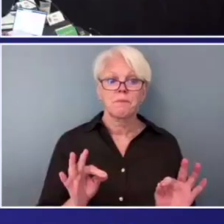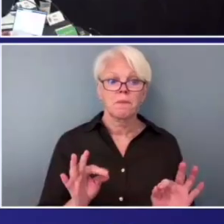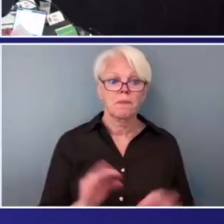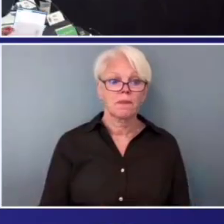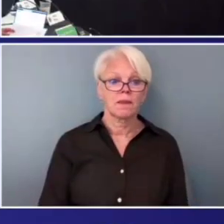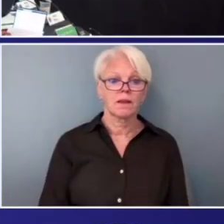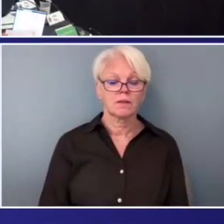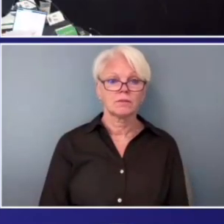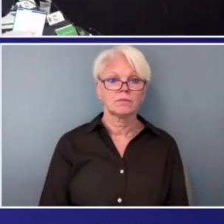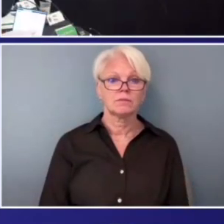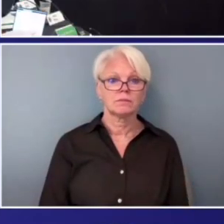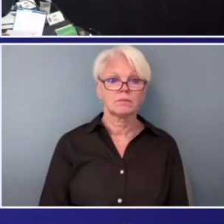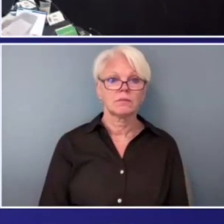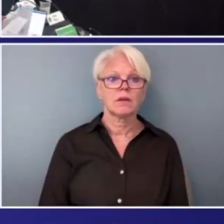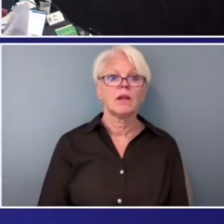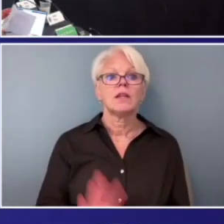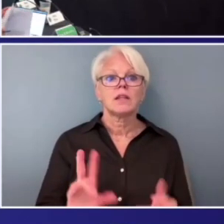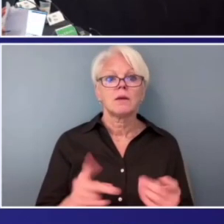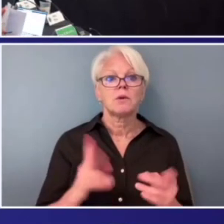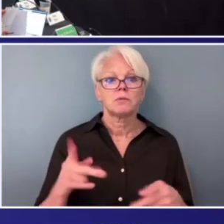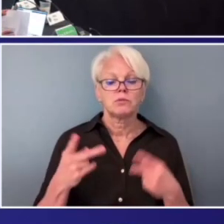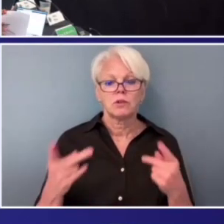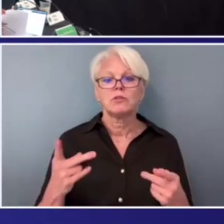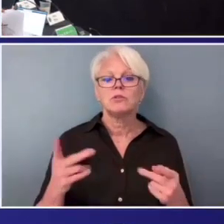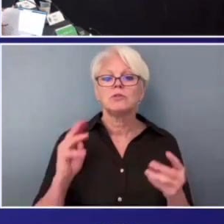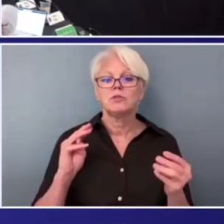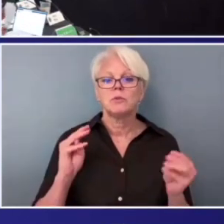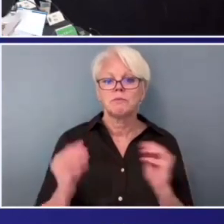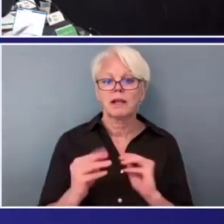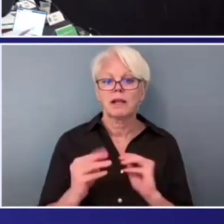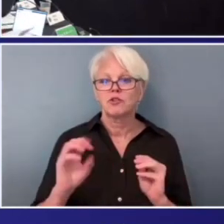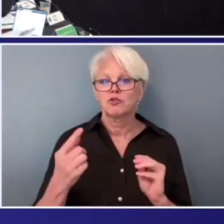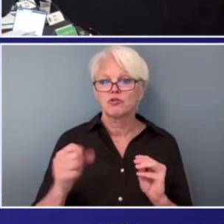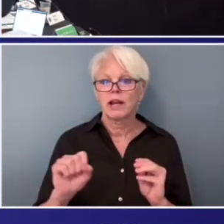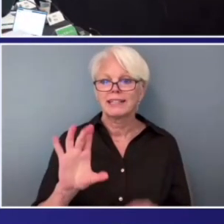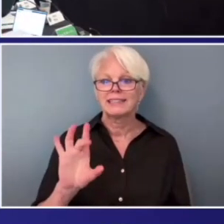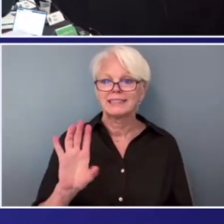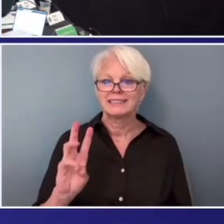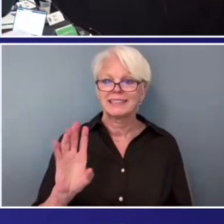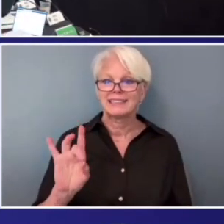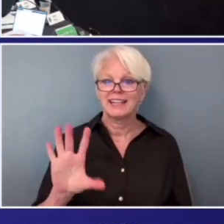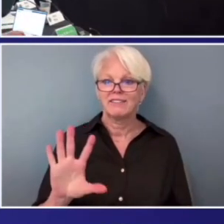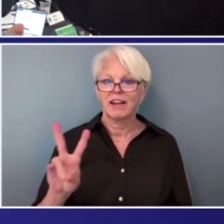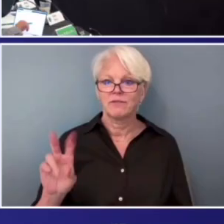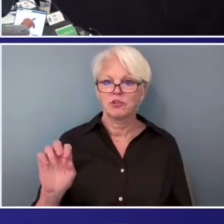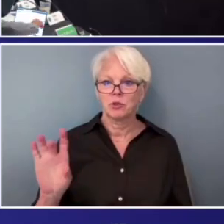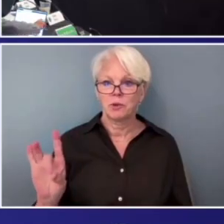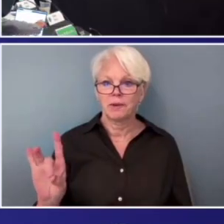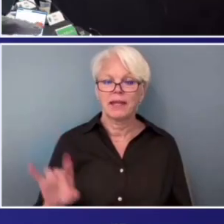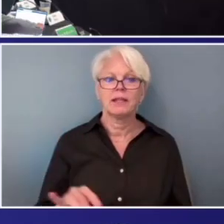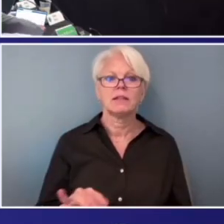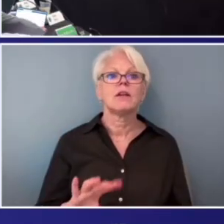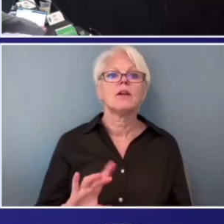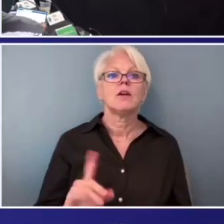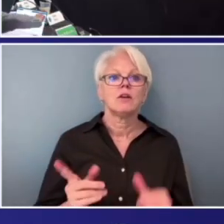The Department proposes to modify our regulations in section 685.208. First, we propose restructuring the